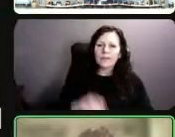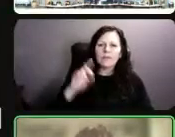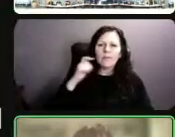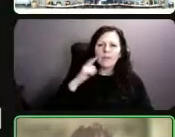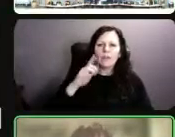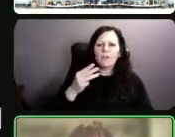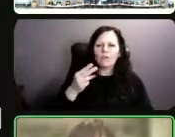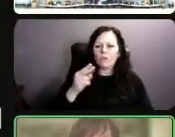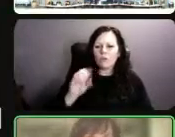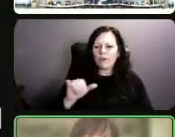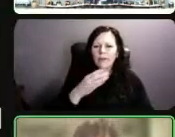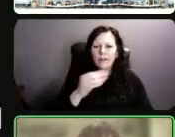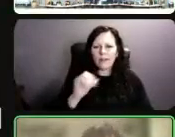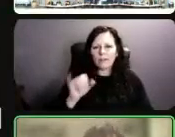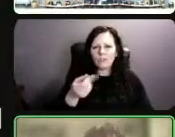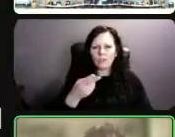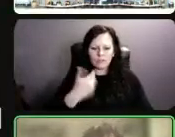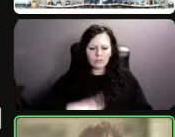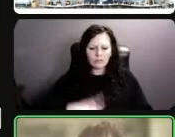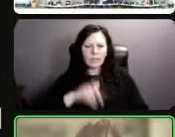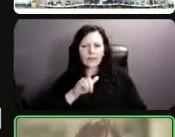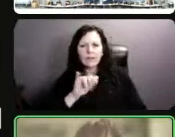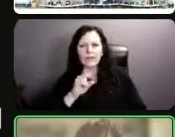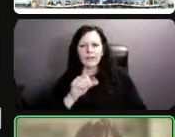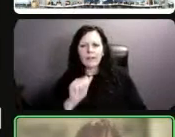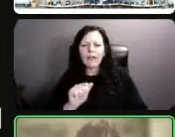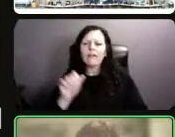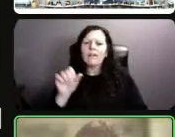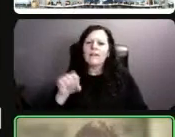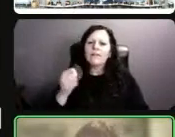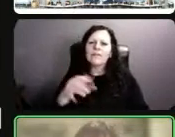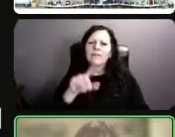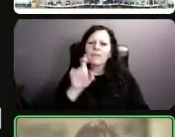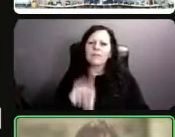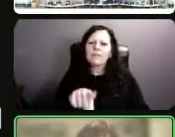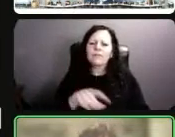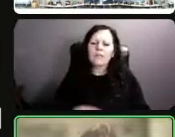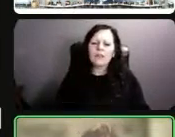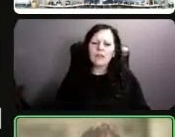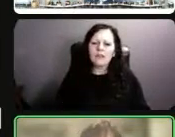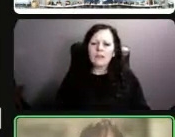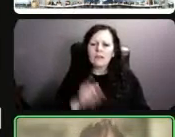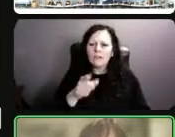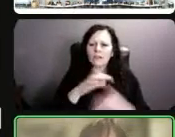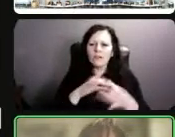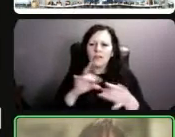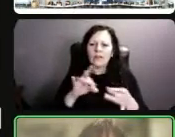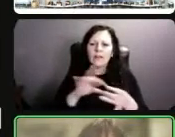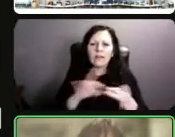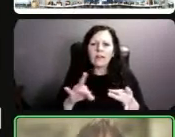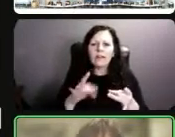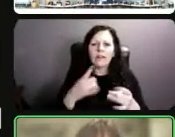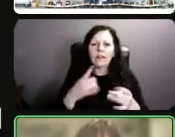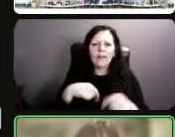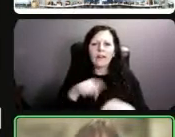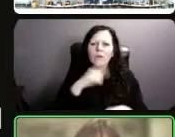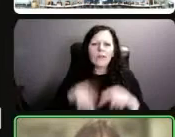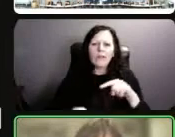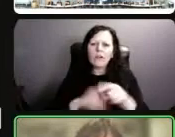THE OPERATIONS FEEL OR NOT,